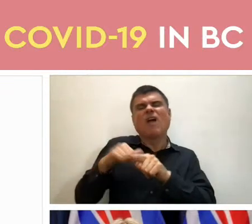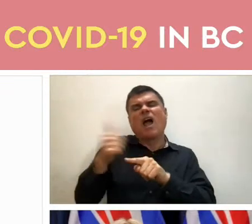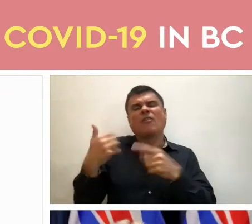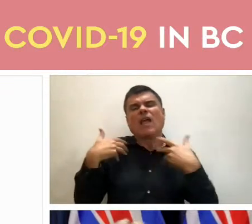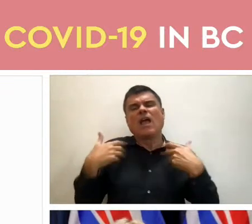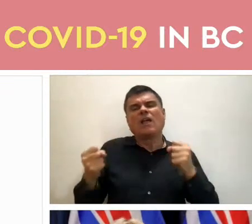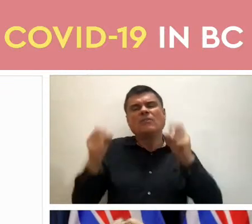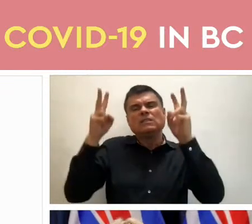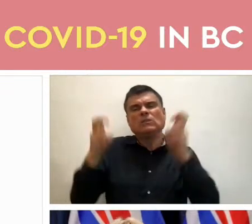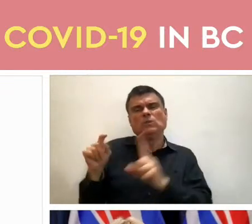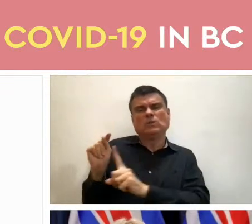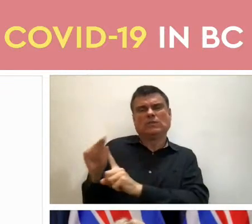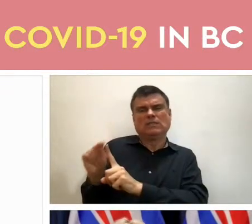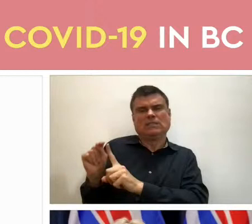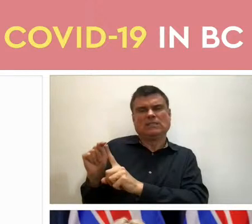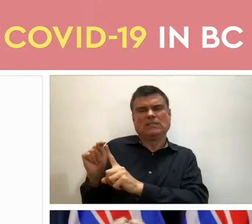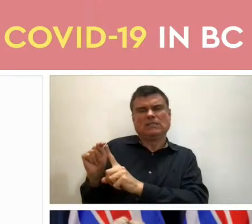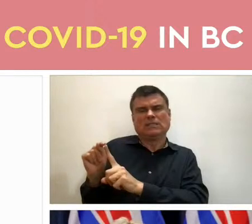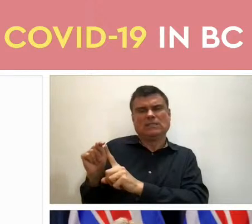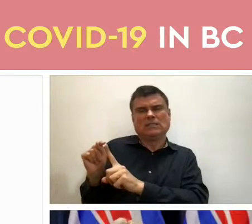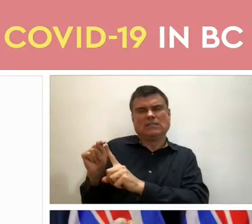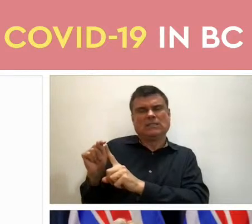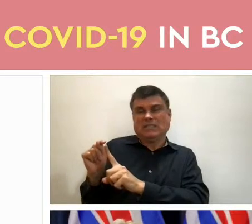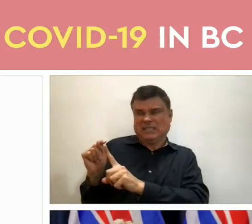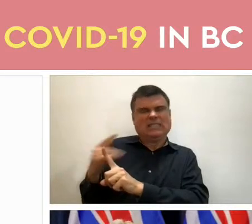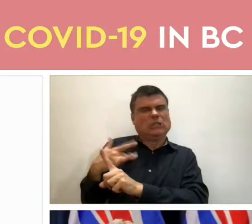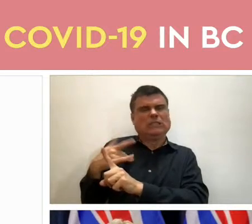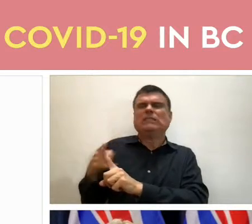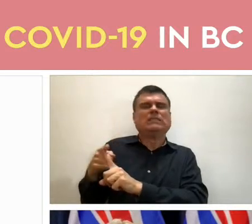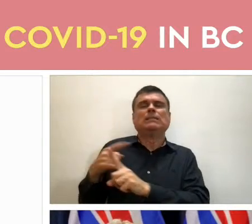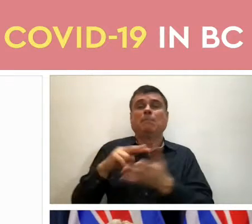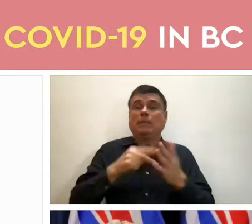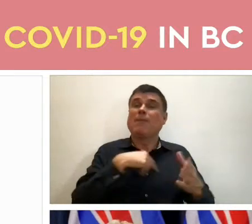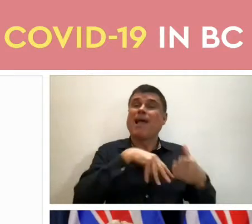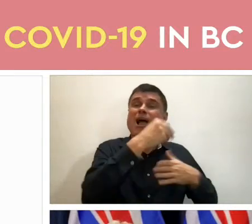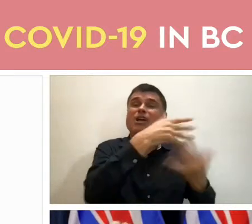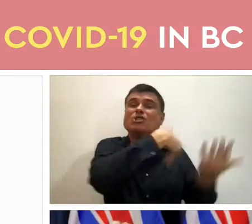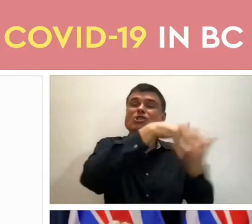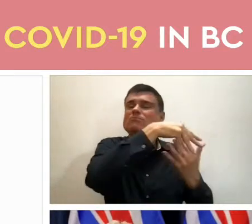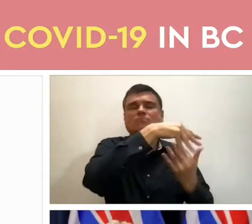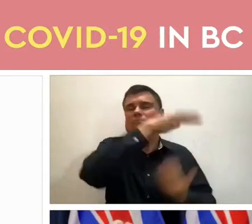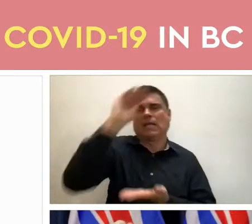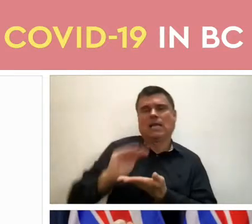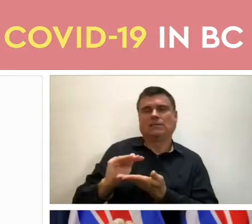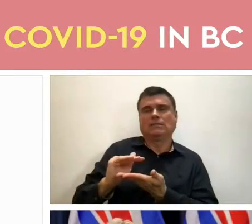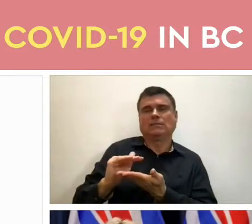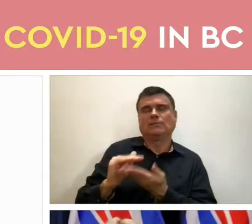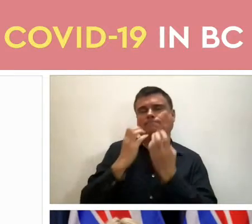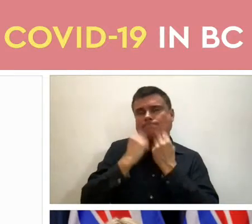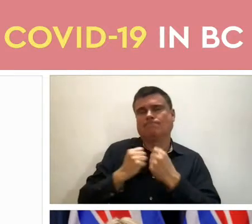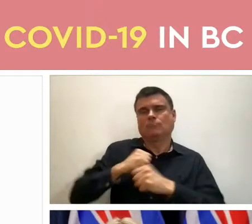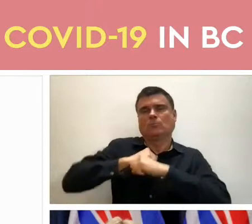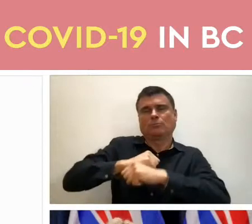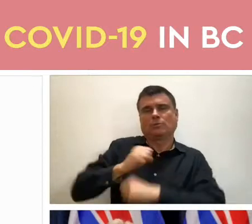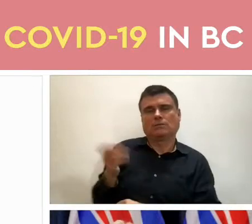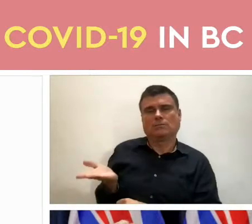We have to protect ourselves with these risks. Third, if you are attending the